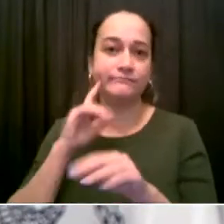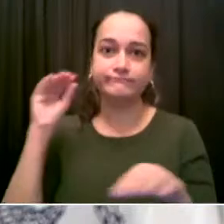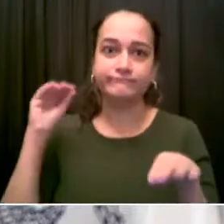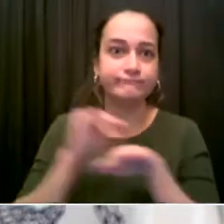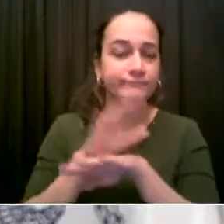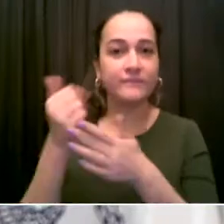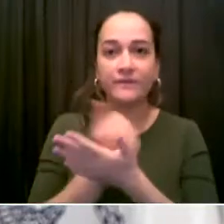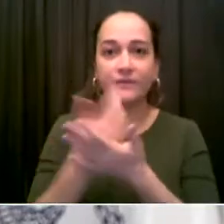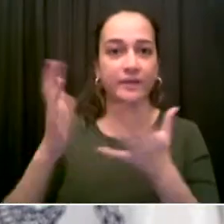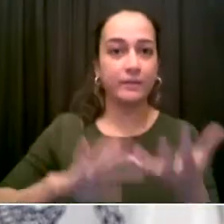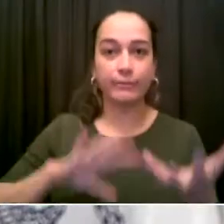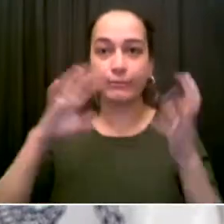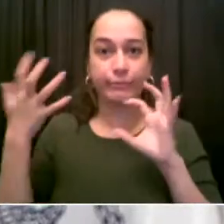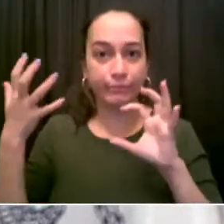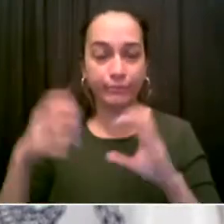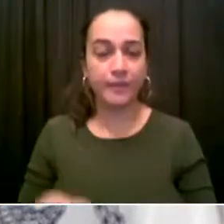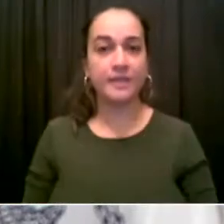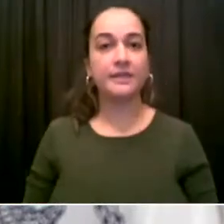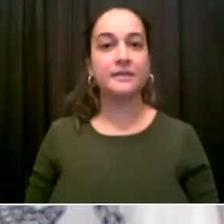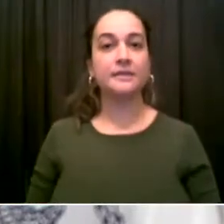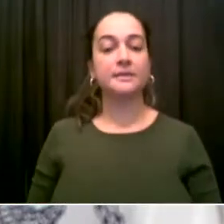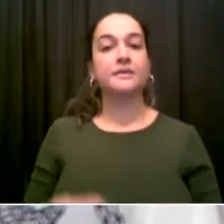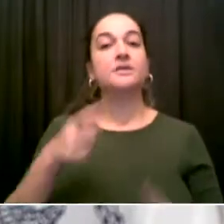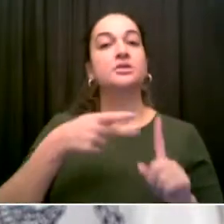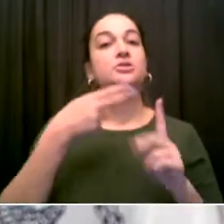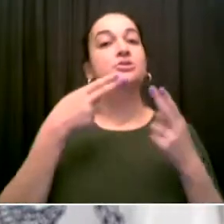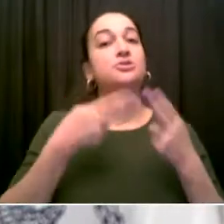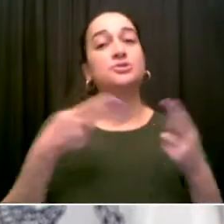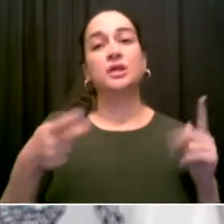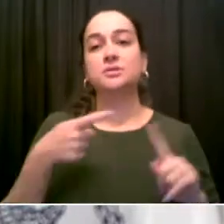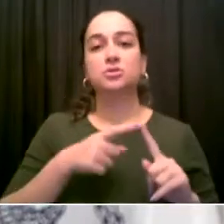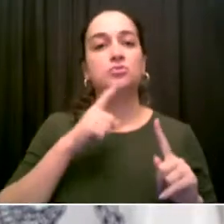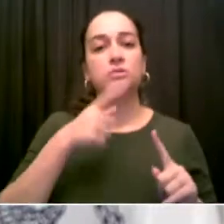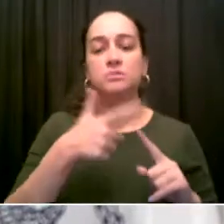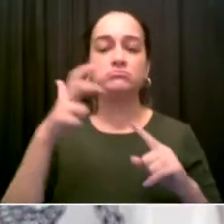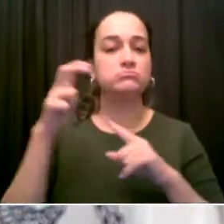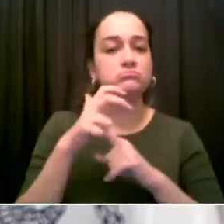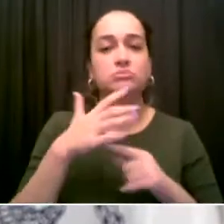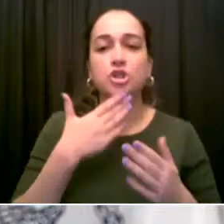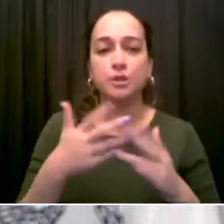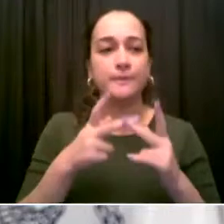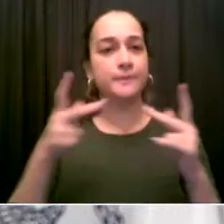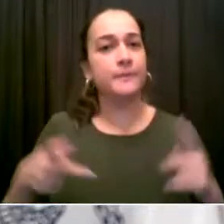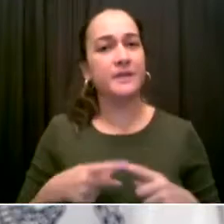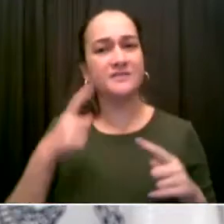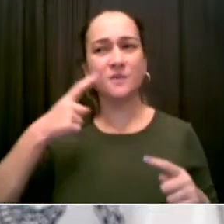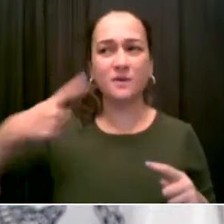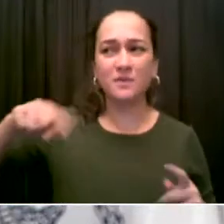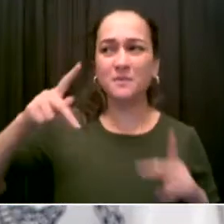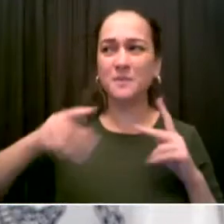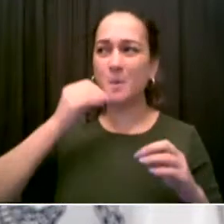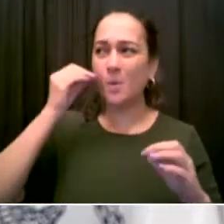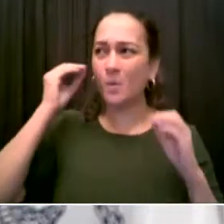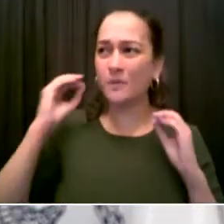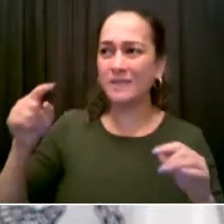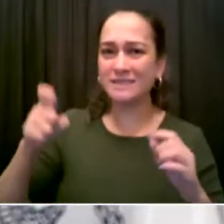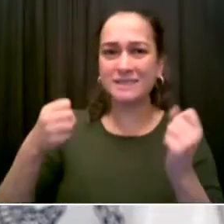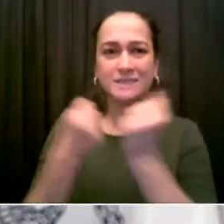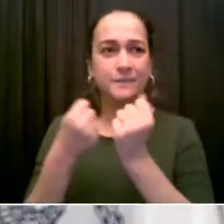PANDEMIC WAS DISRUPTI TVEO PEOPLE IN GENERAL. PART OF WHY I BELIEVE IN THE SHELTERS THAT WERE BUILT FOR SHEELTRISS THAT THEY ARE THE